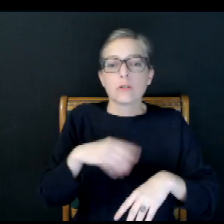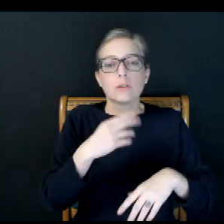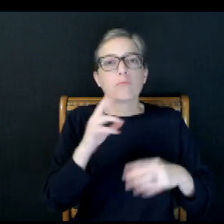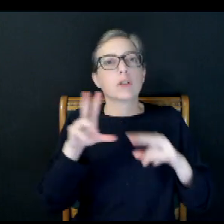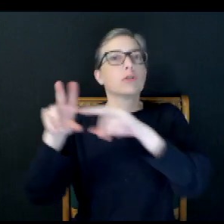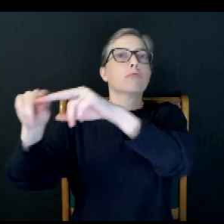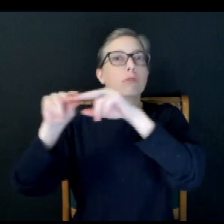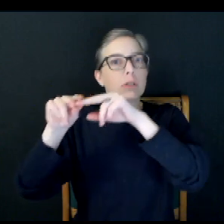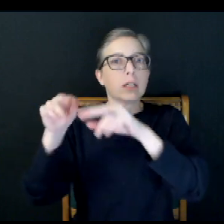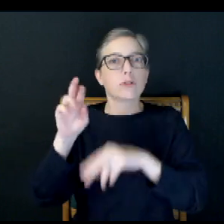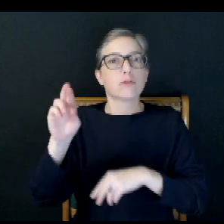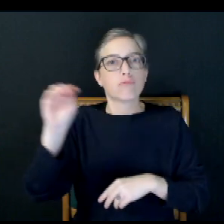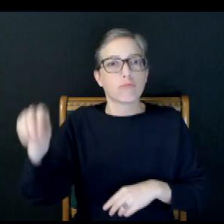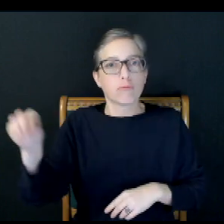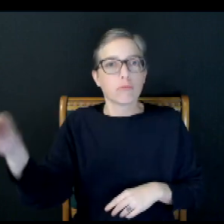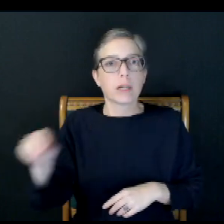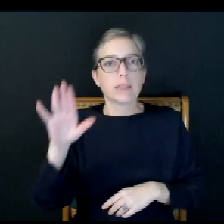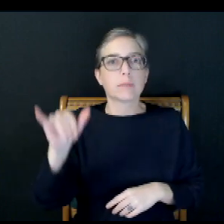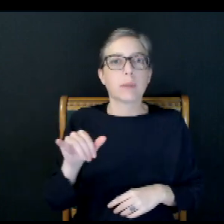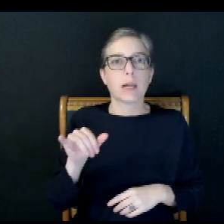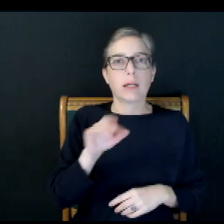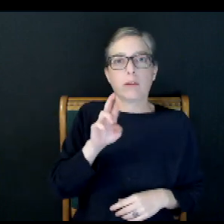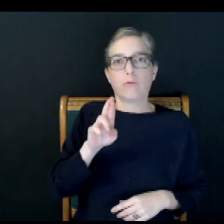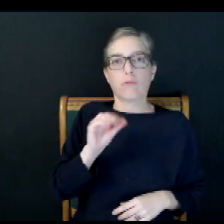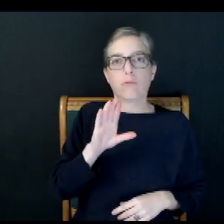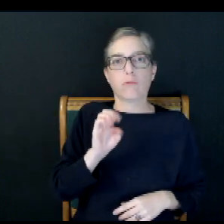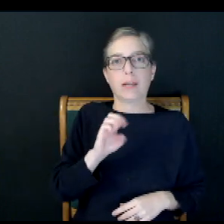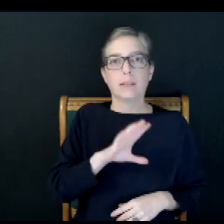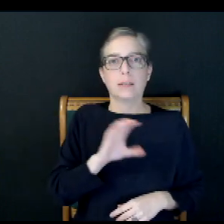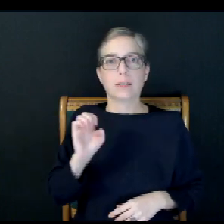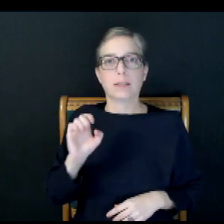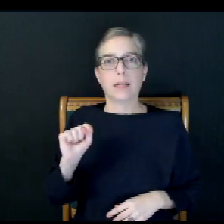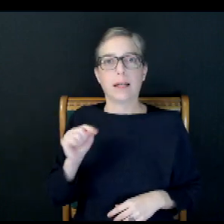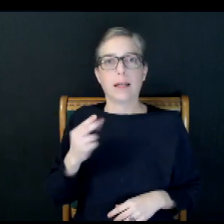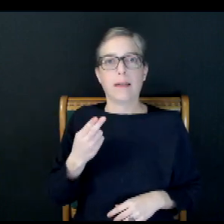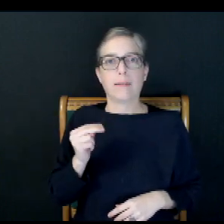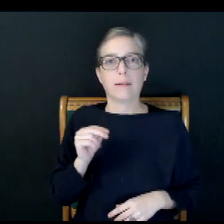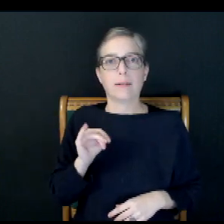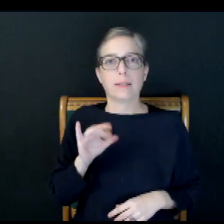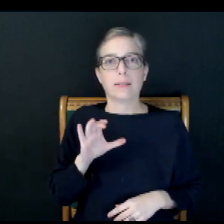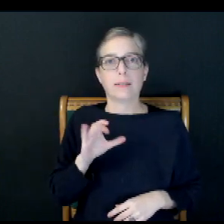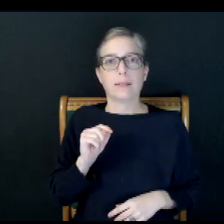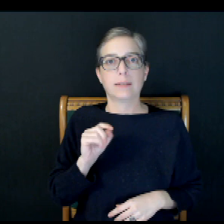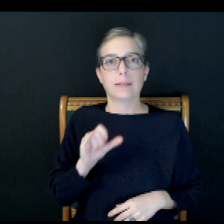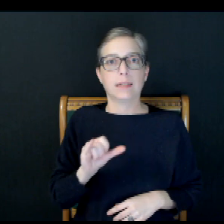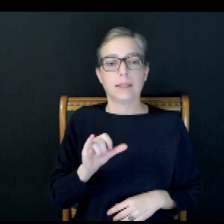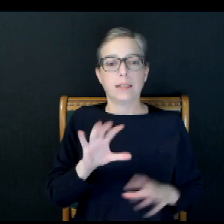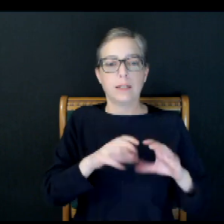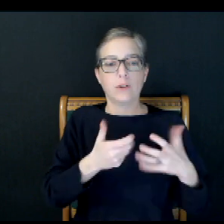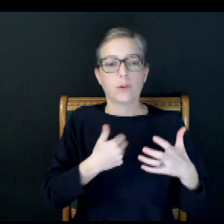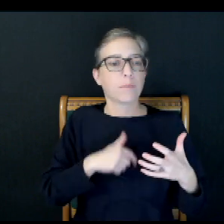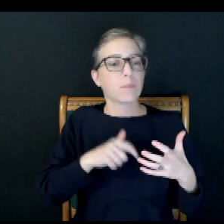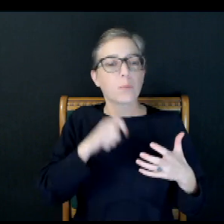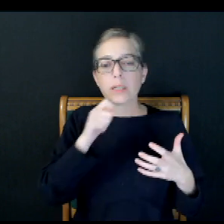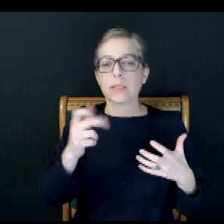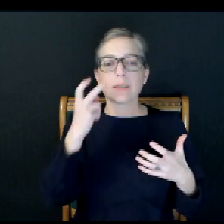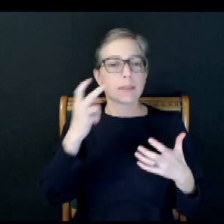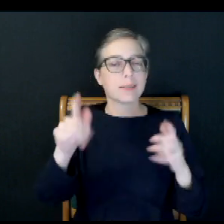We didn't end up seeing substantial disparities there. I think for several reasons. I think part of those reasons are